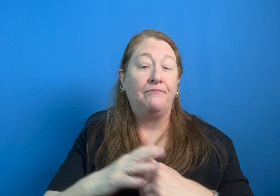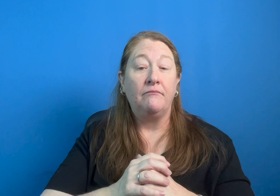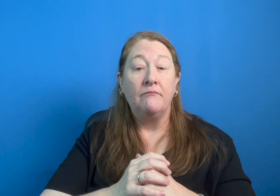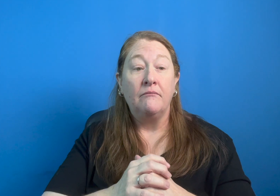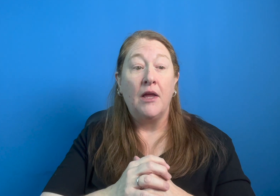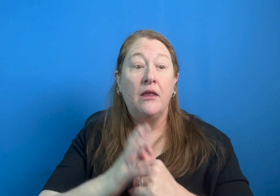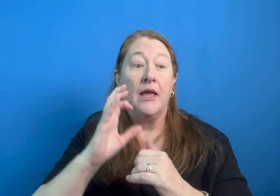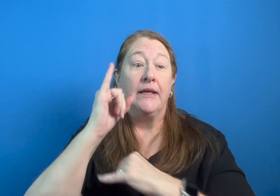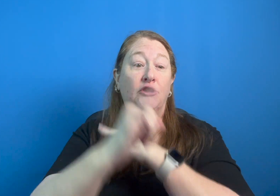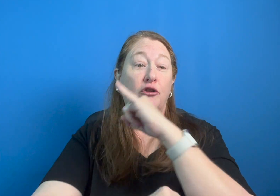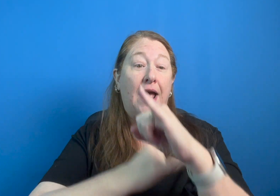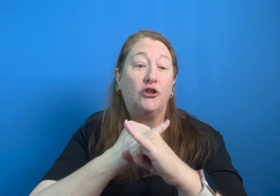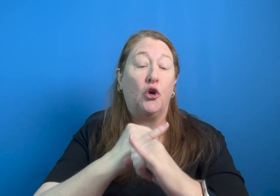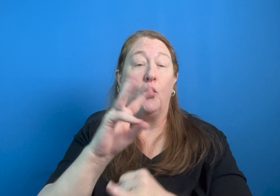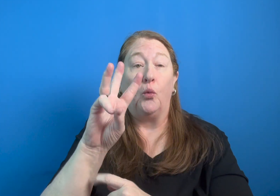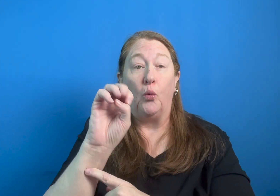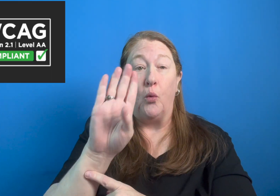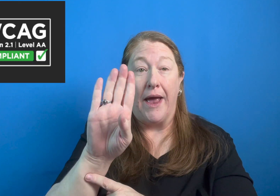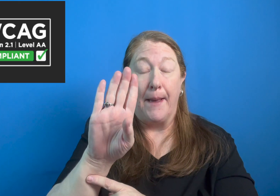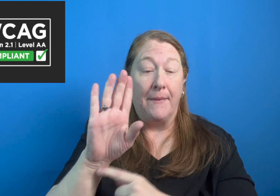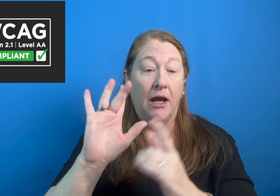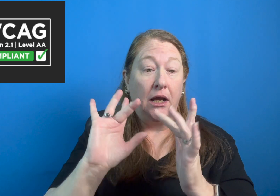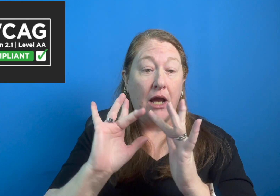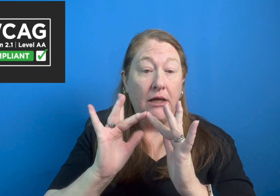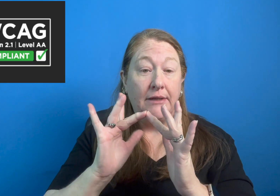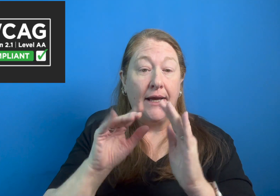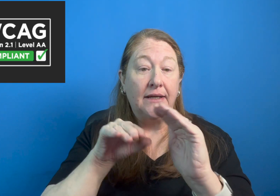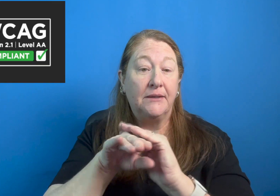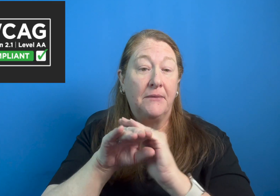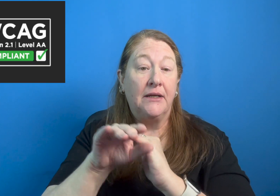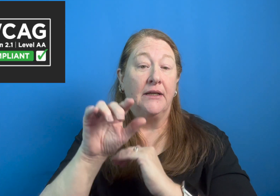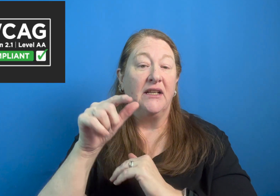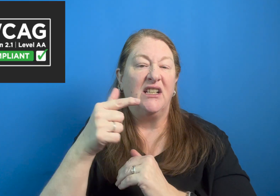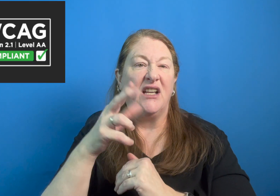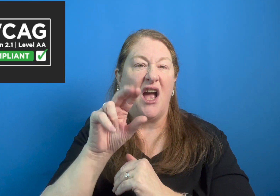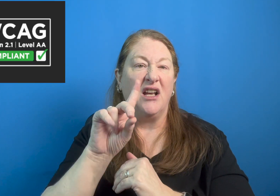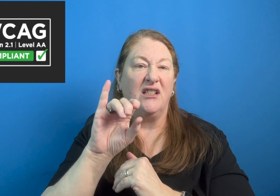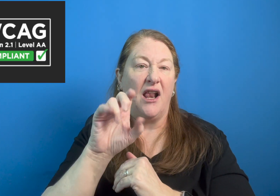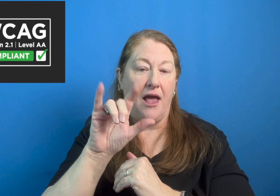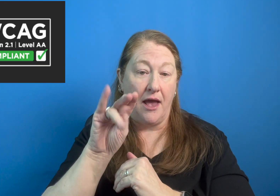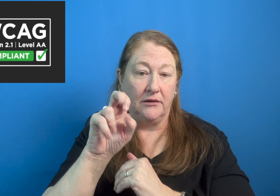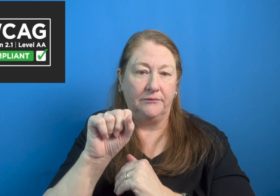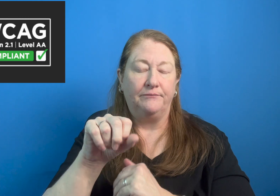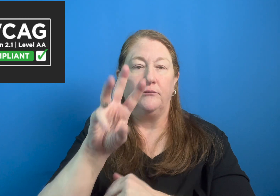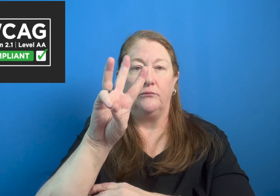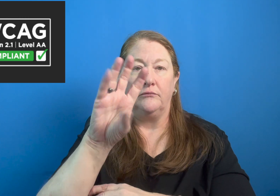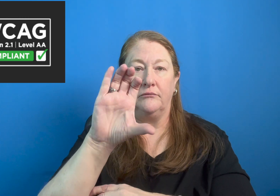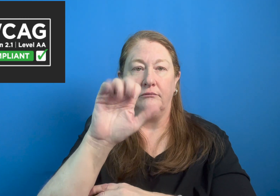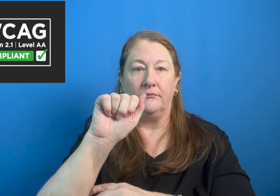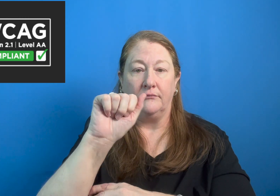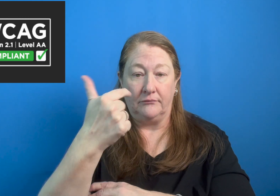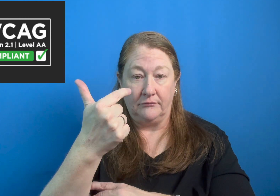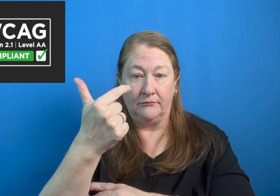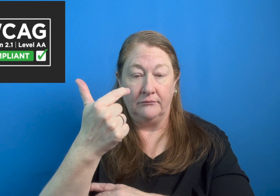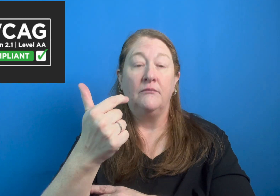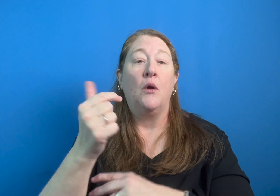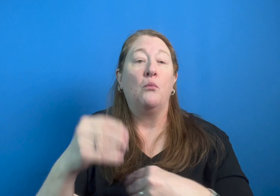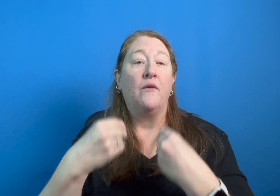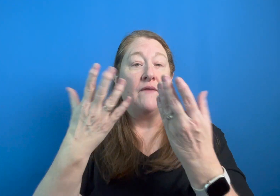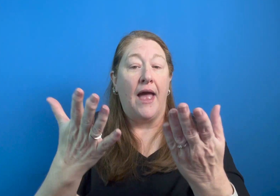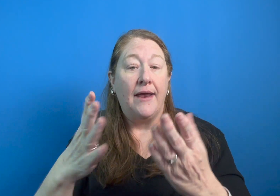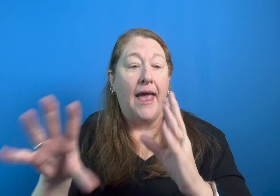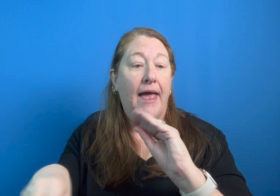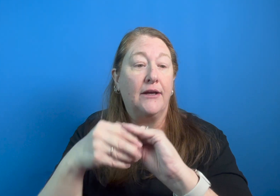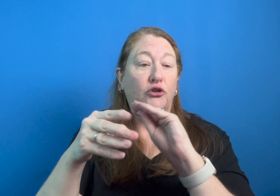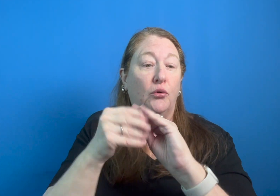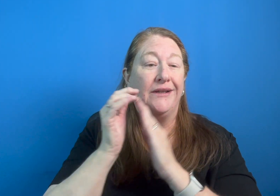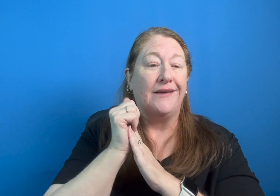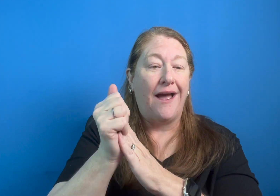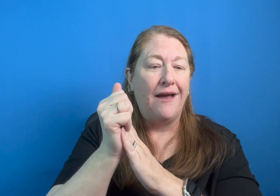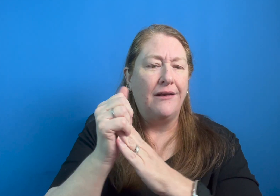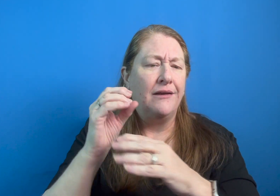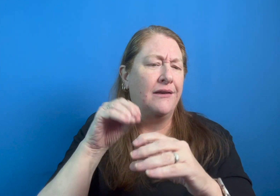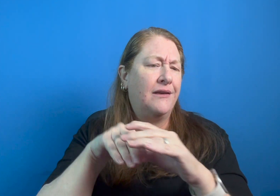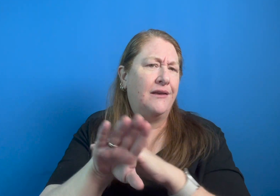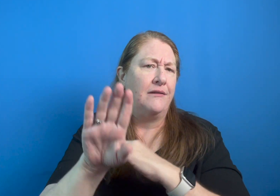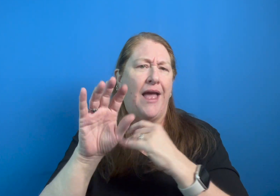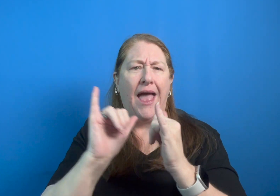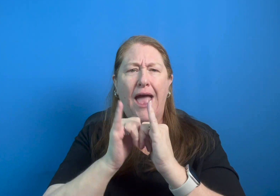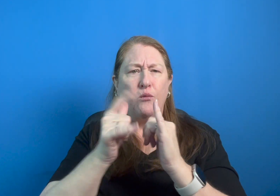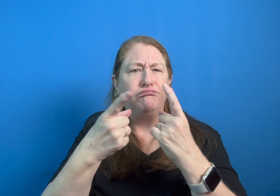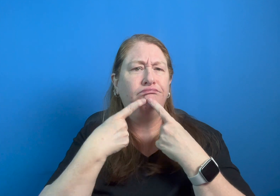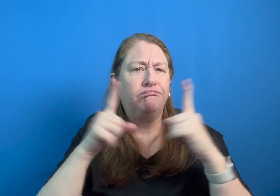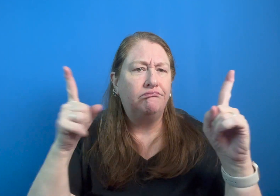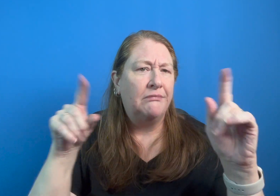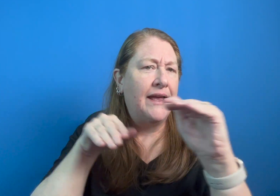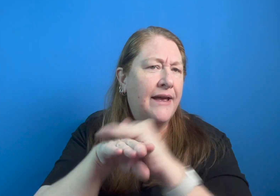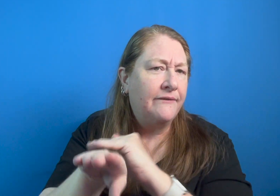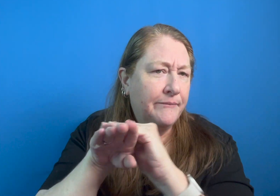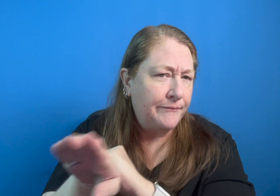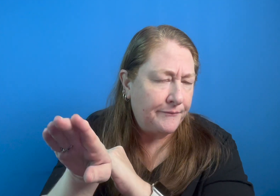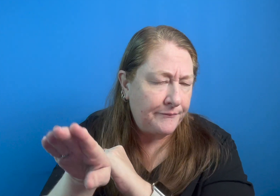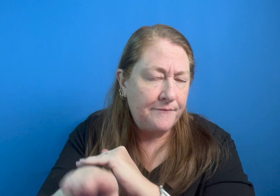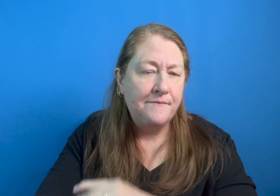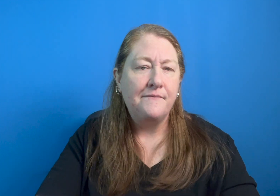The international Web Content Accessibility Guidelines (WCAG) provide additional guidance for achieving accessibility.